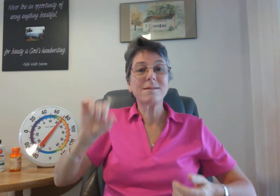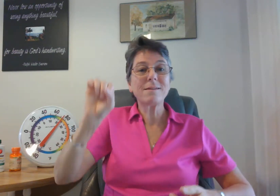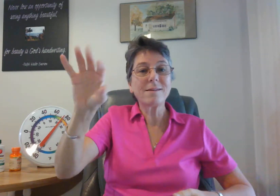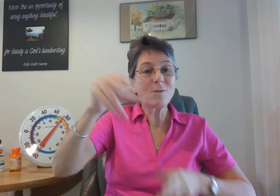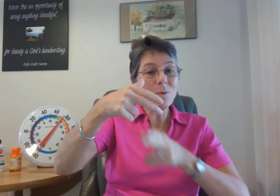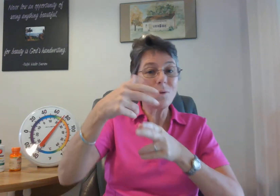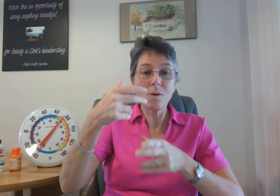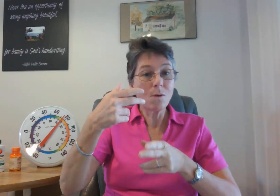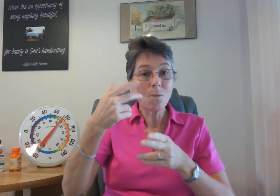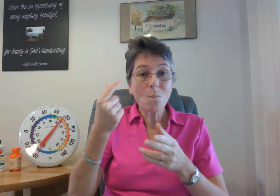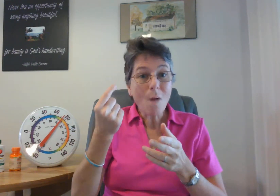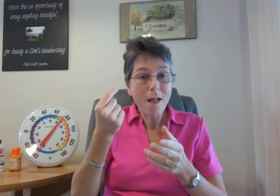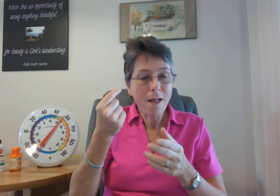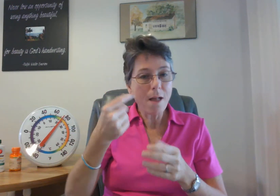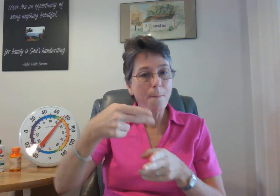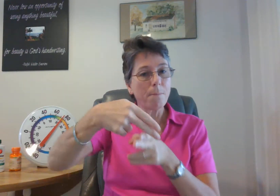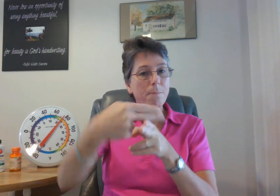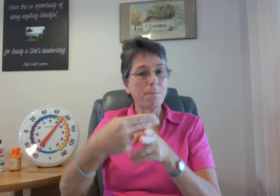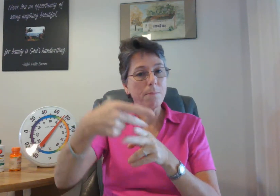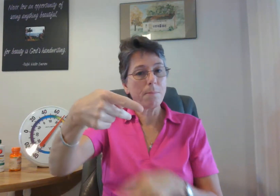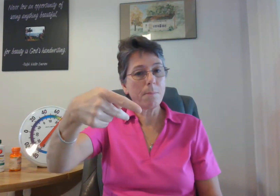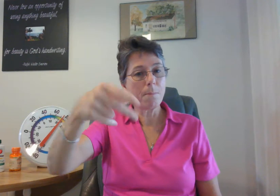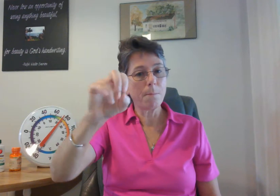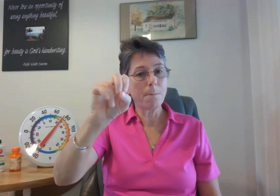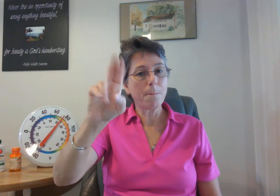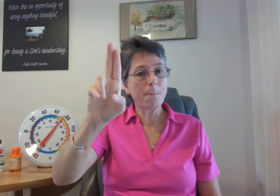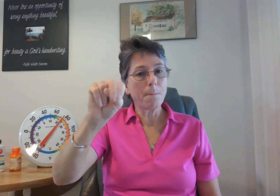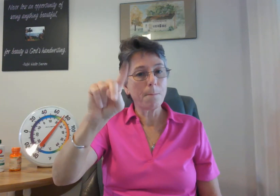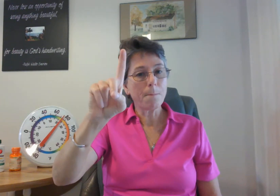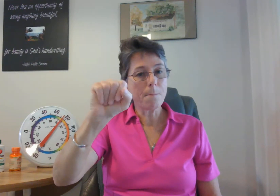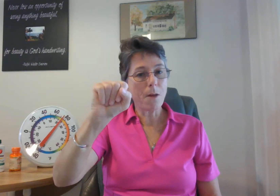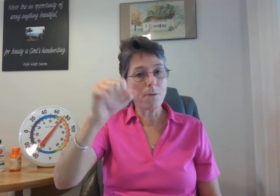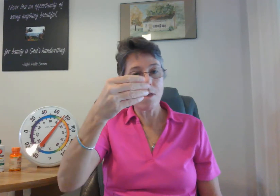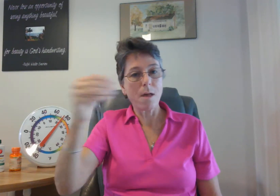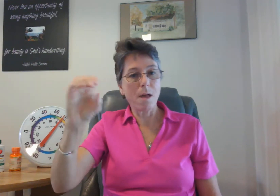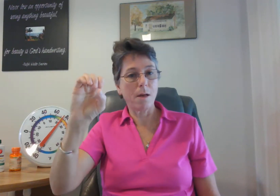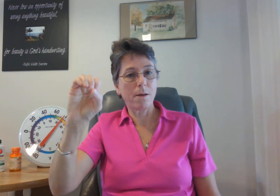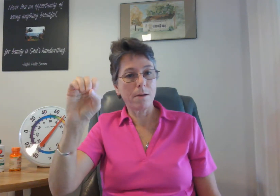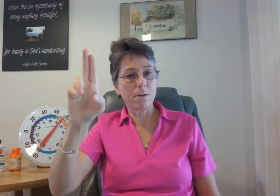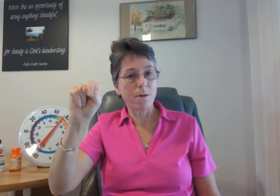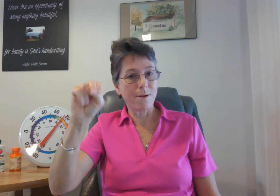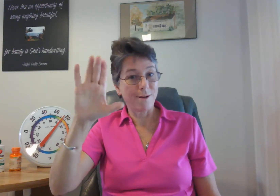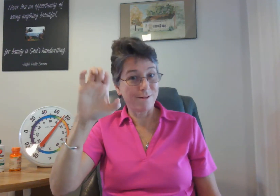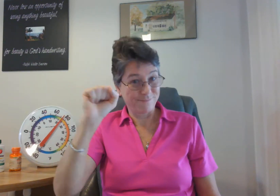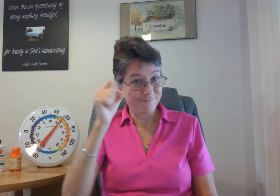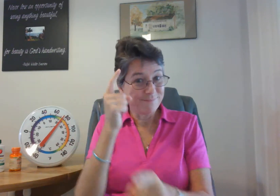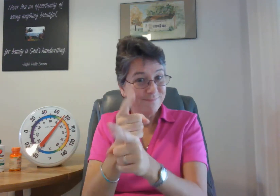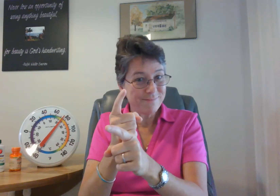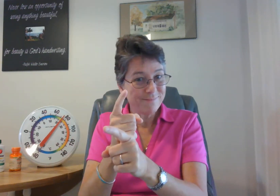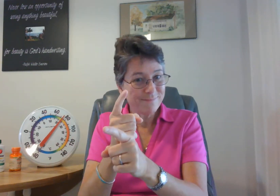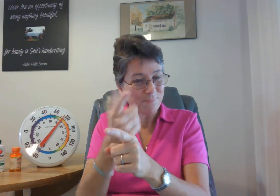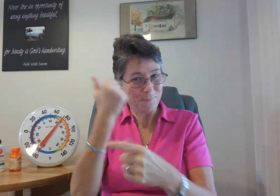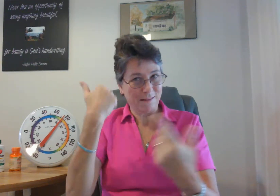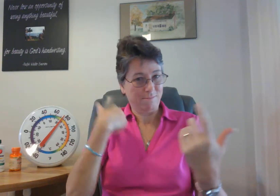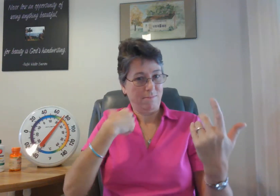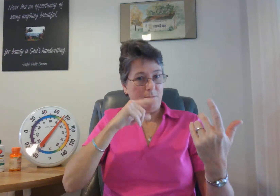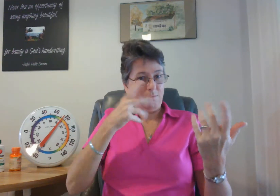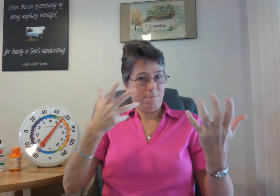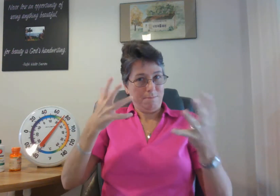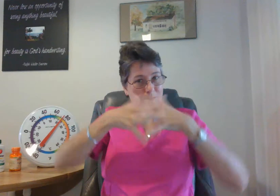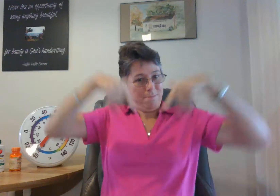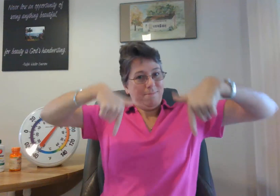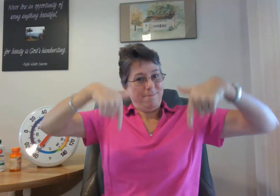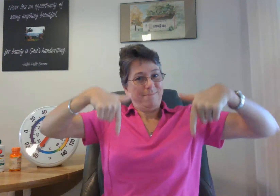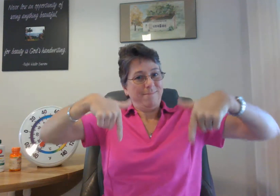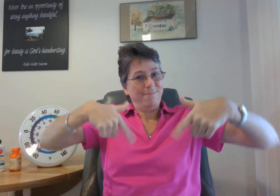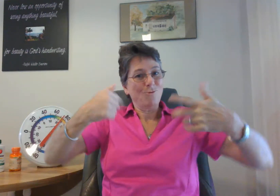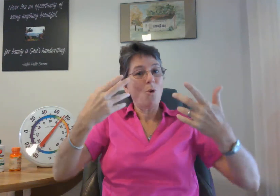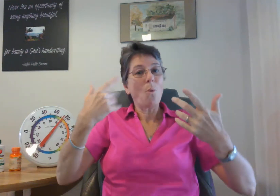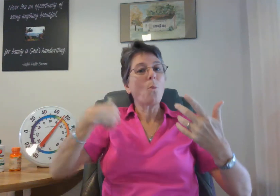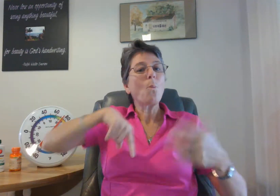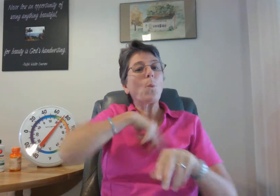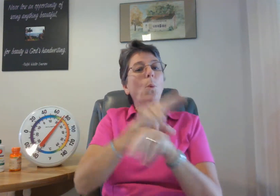In other words, we are switching back and forth between these two systems.